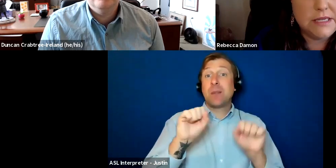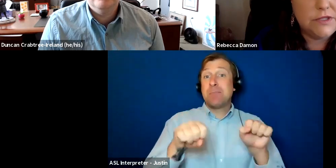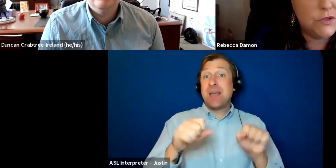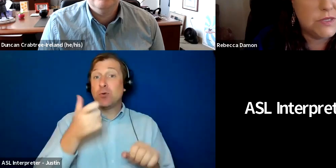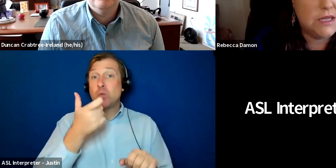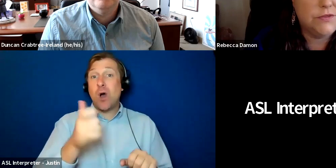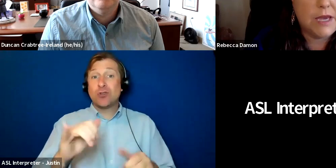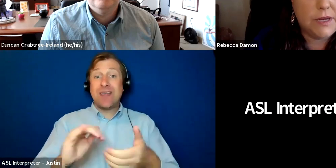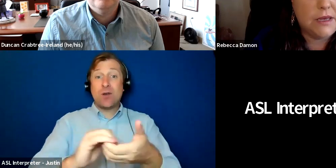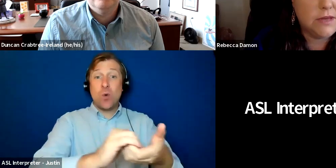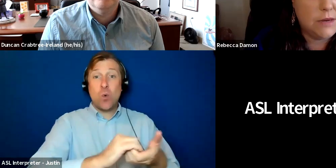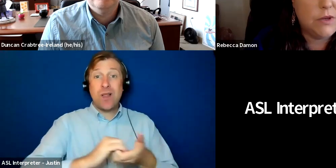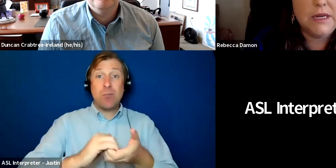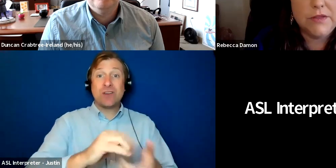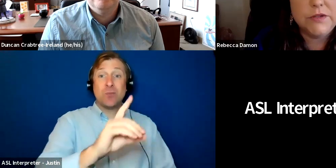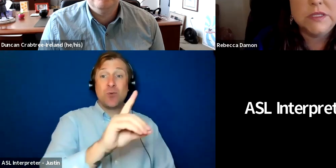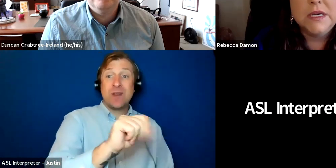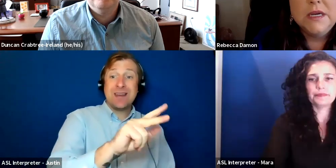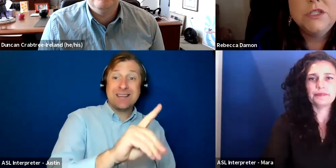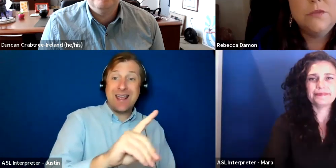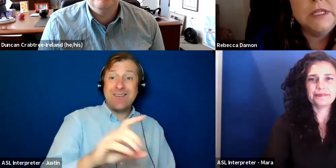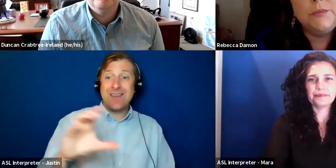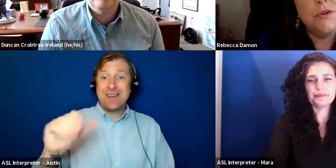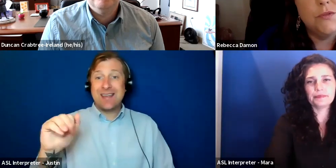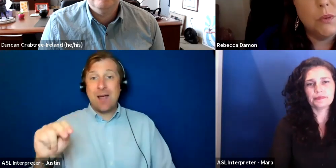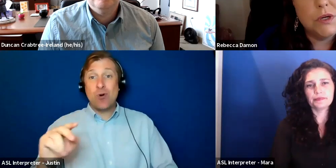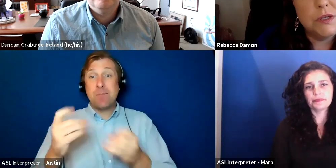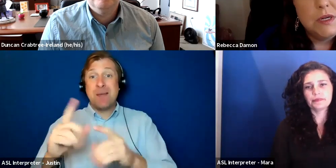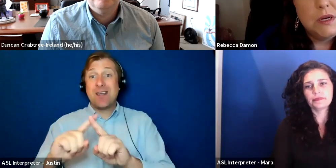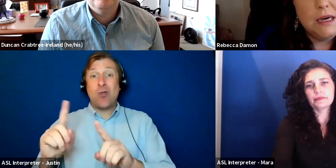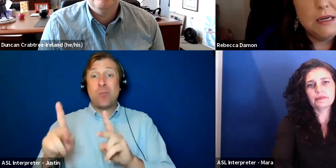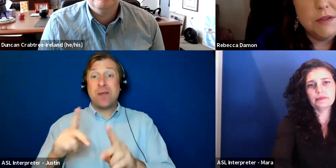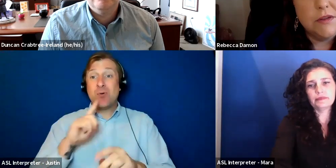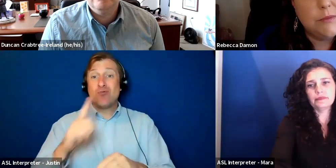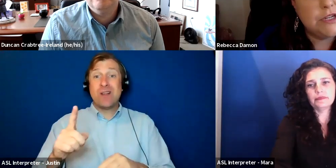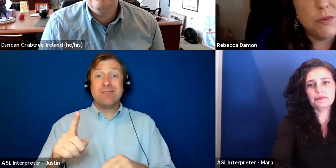David, yourself, Gabrielle, Cameron, and others, to really put forward the collaboration